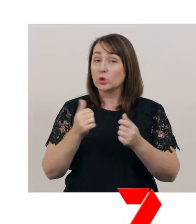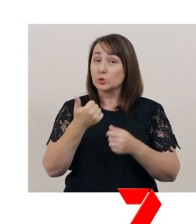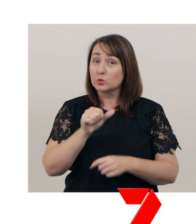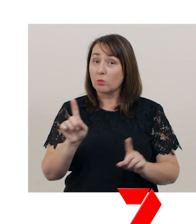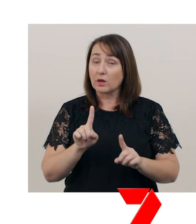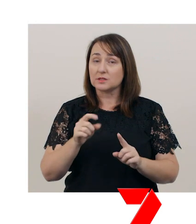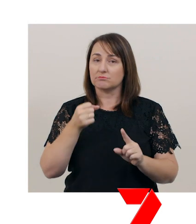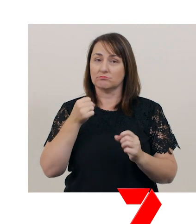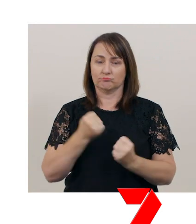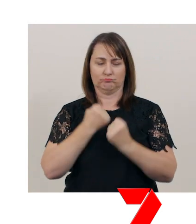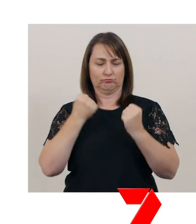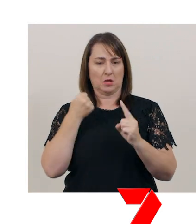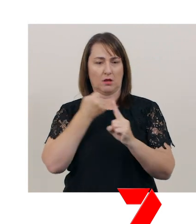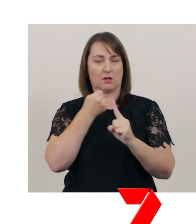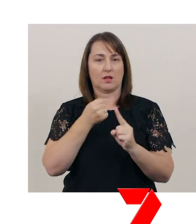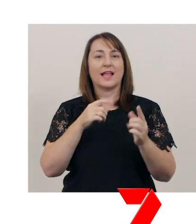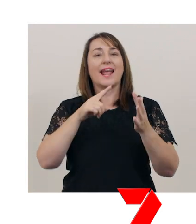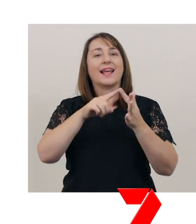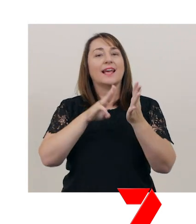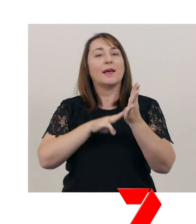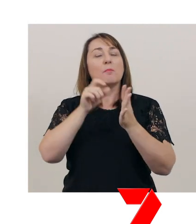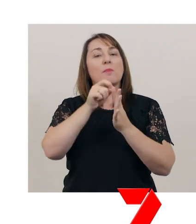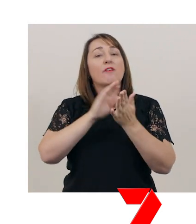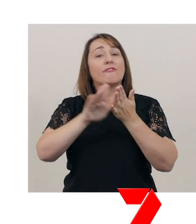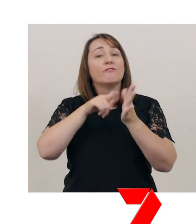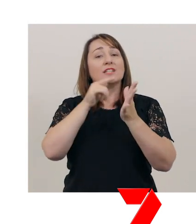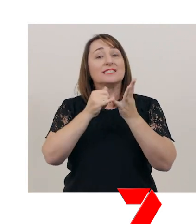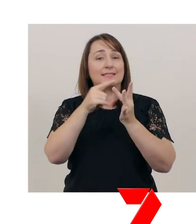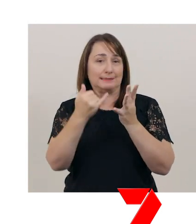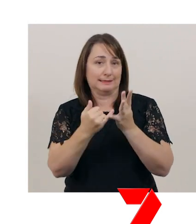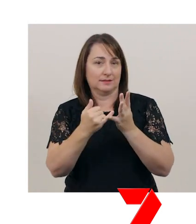Emphasis is a strategy authors use to stress a key point, convey importance,